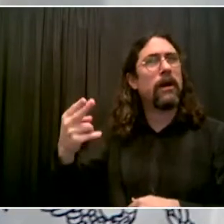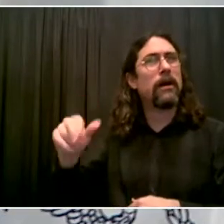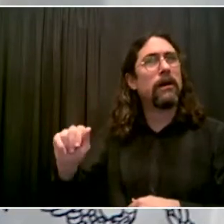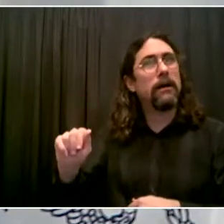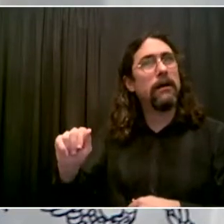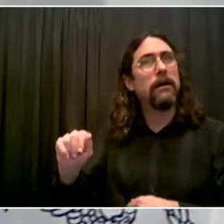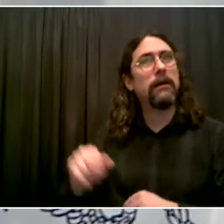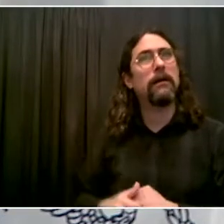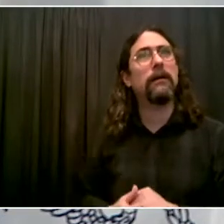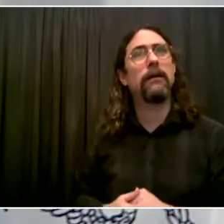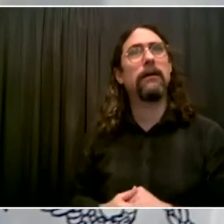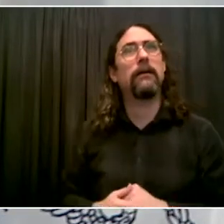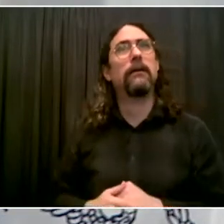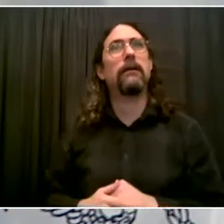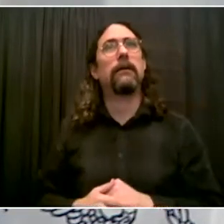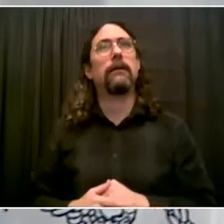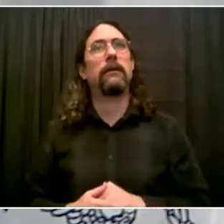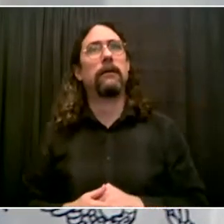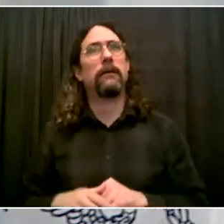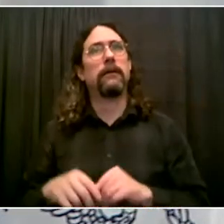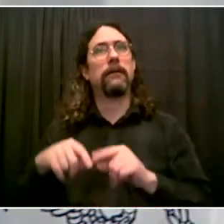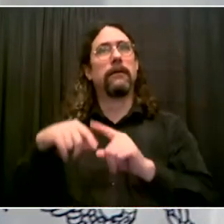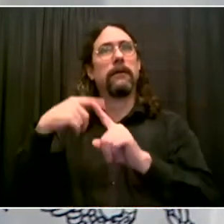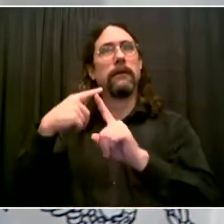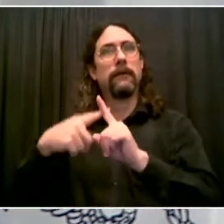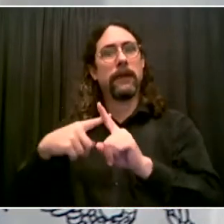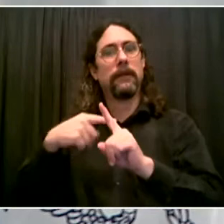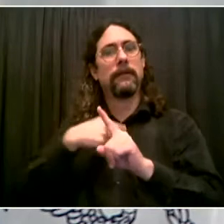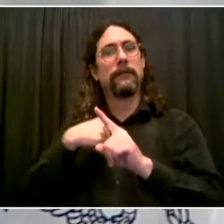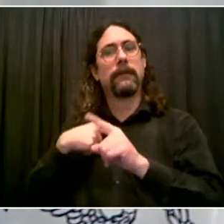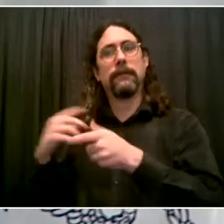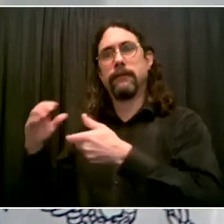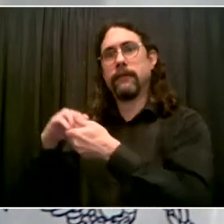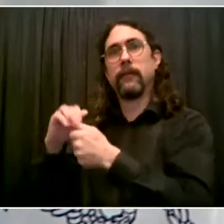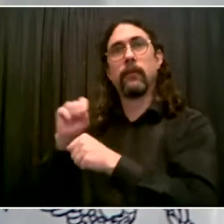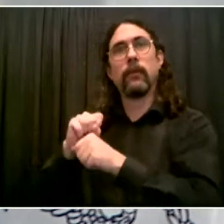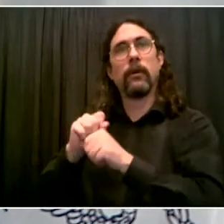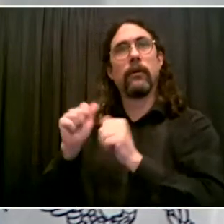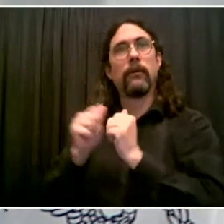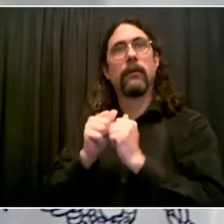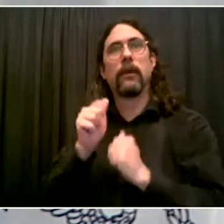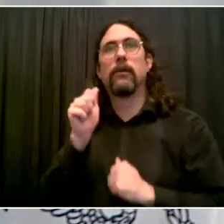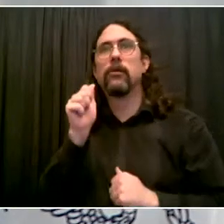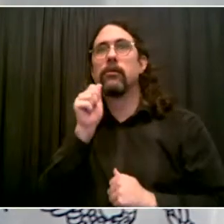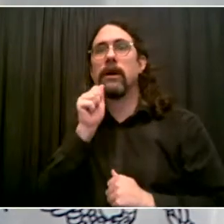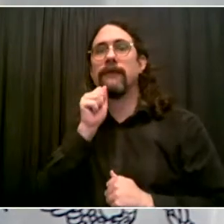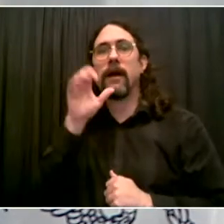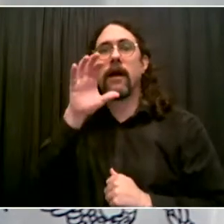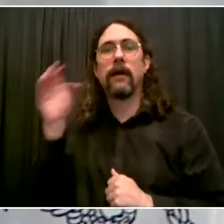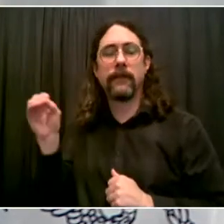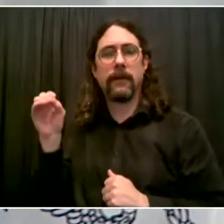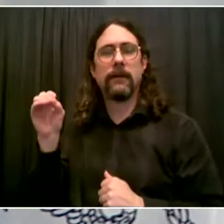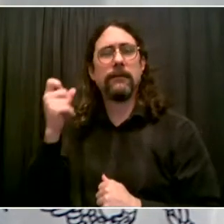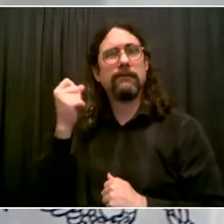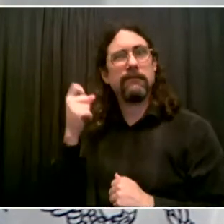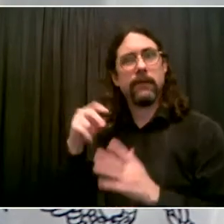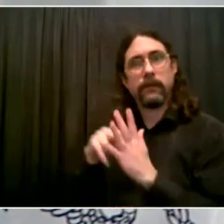PUTTING OUT AN OPPPPORTUUITNY Y FO PPRIVATE E COMPANIES TO COME IN WITH A LOT OF COMPETITION TO ENSURE THERE IS REAL COMPETITION AND